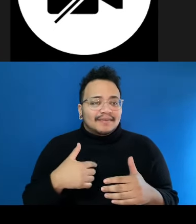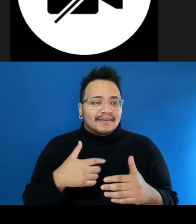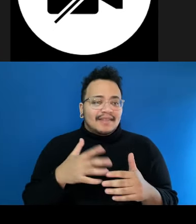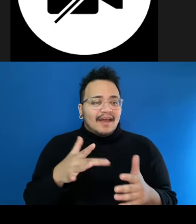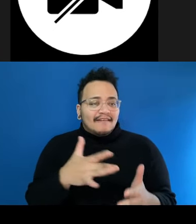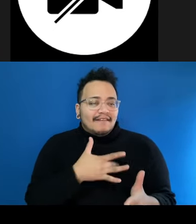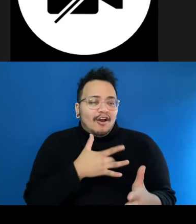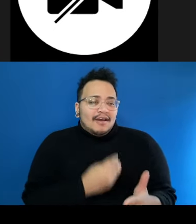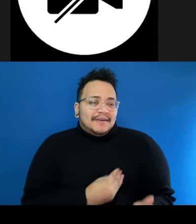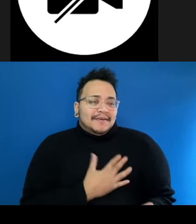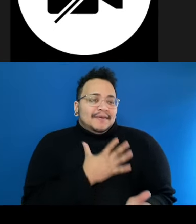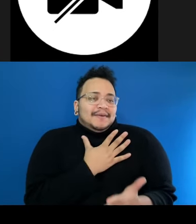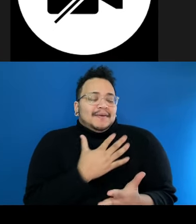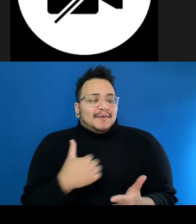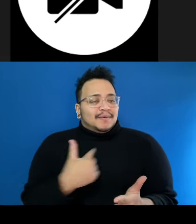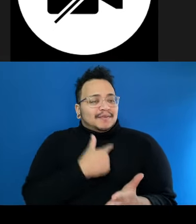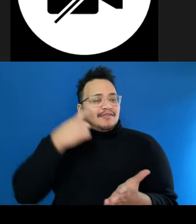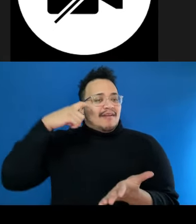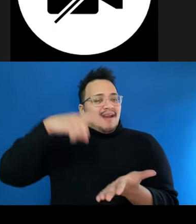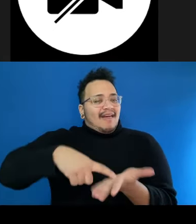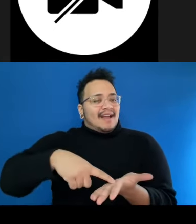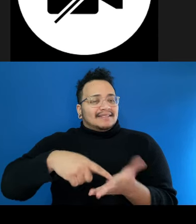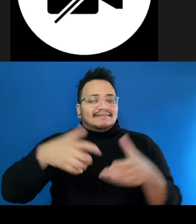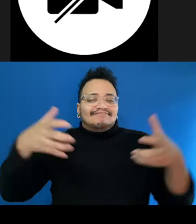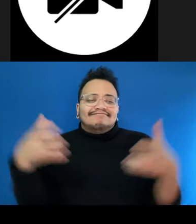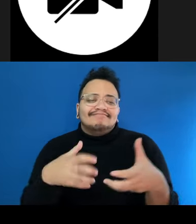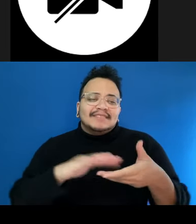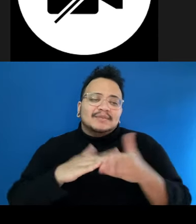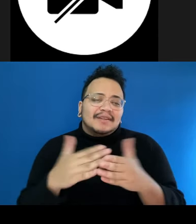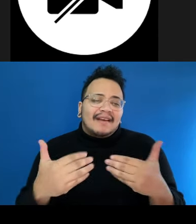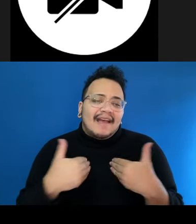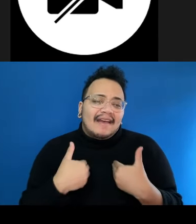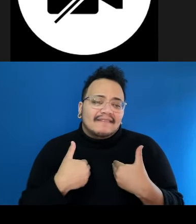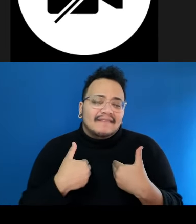"that this is what was missing that everyone else has."